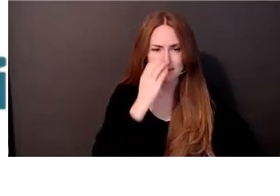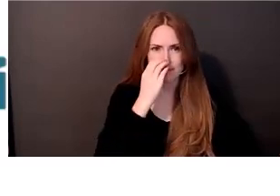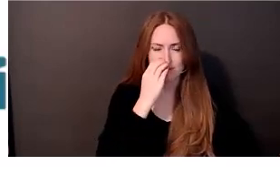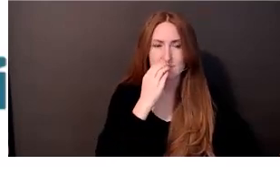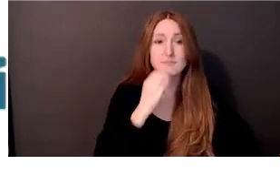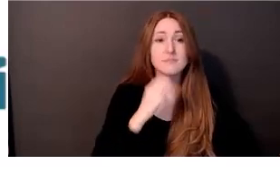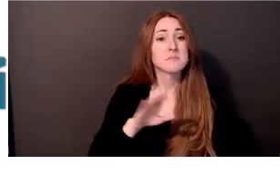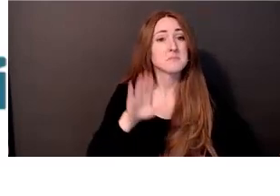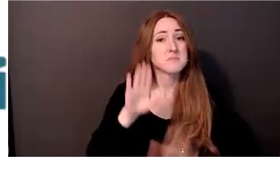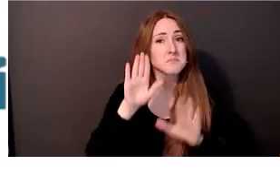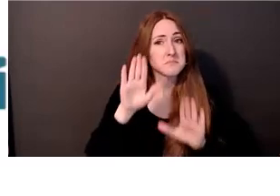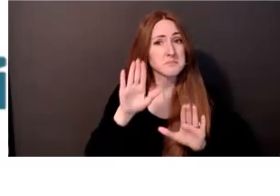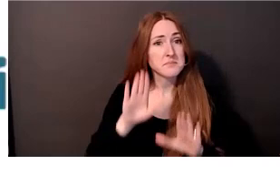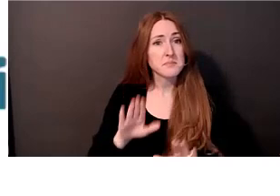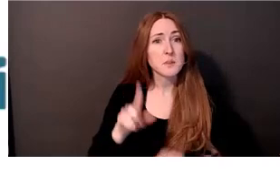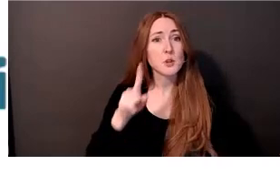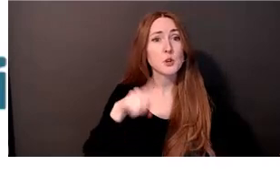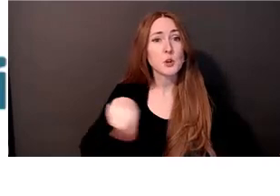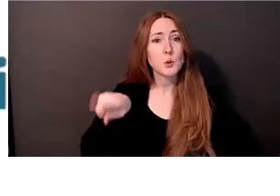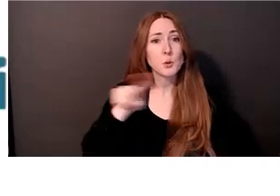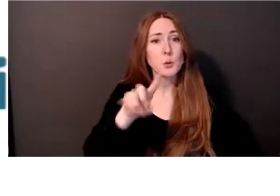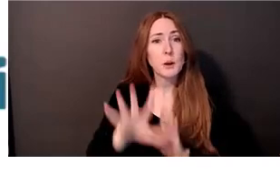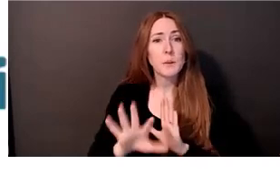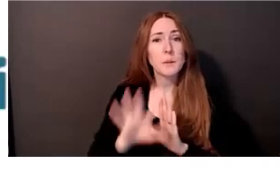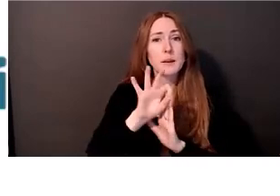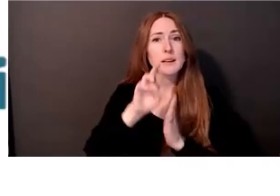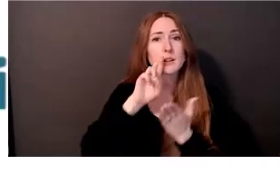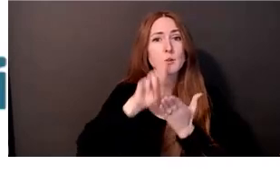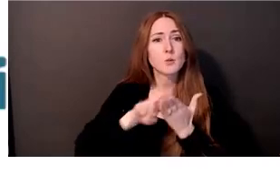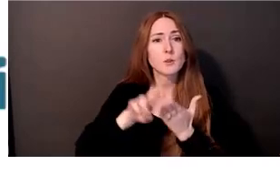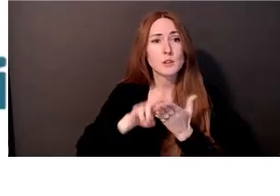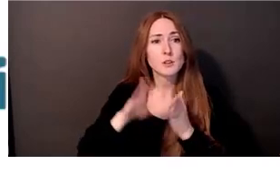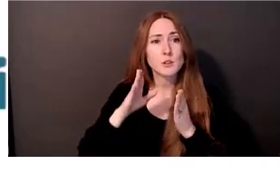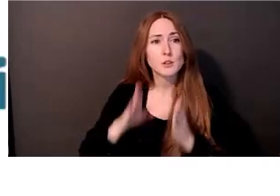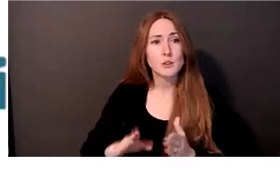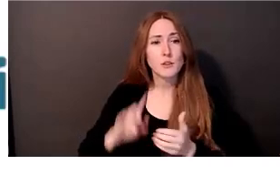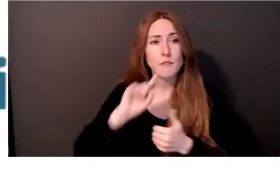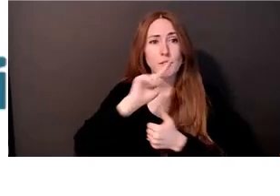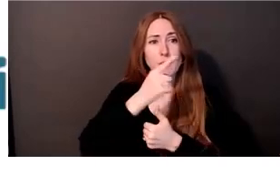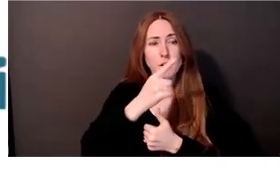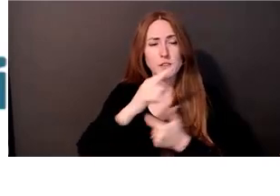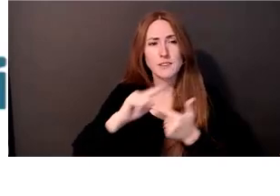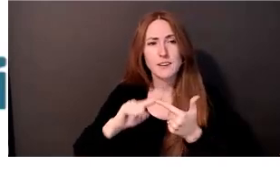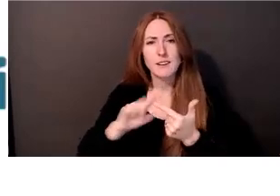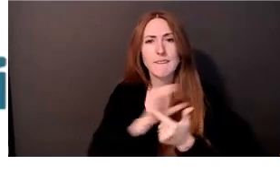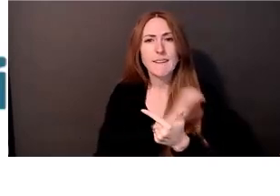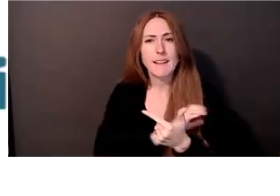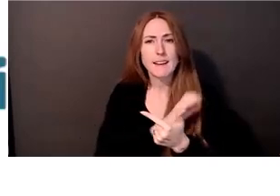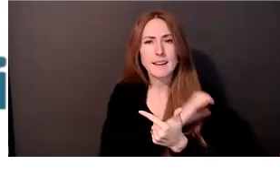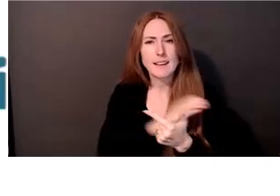So you chose researcher and then clinician. It's kind of midway of the right answer. Thank you, Elizabeth.